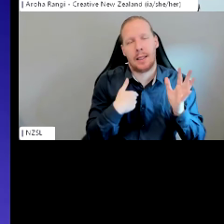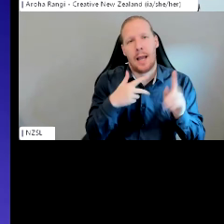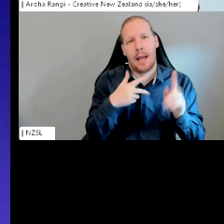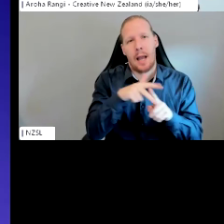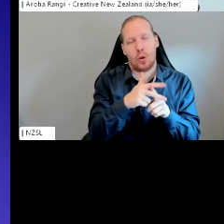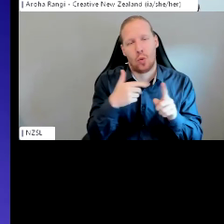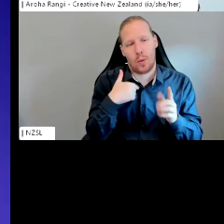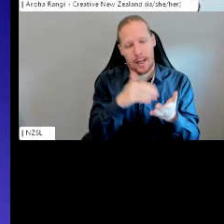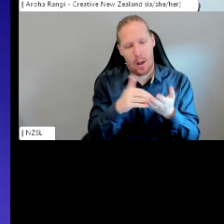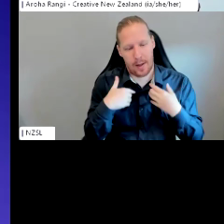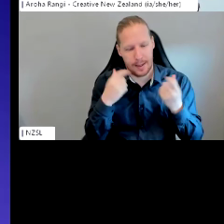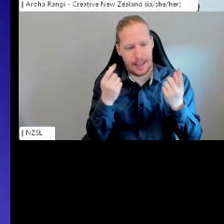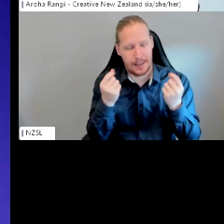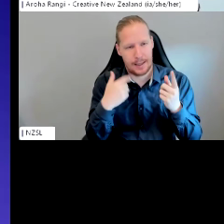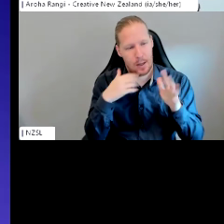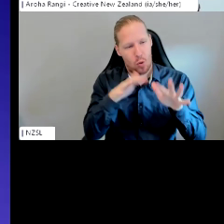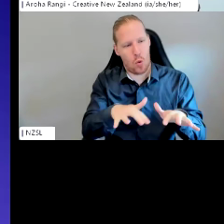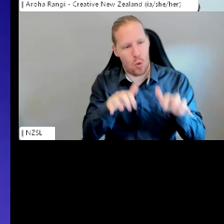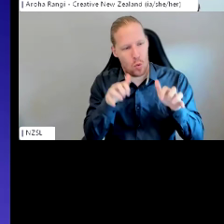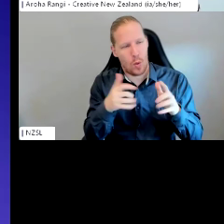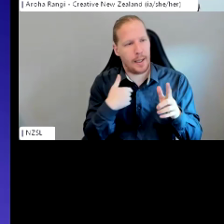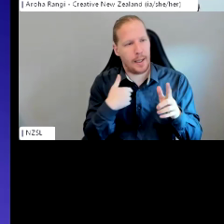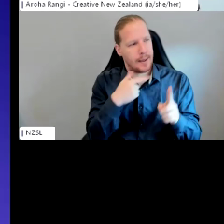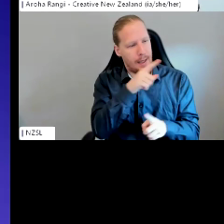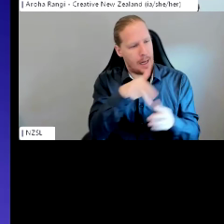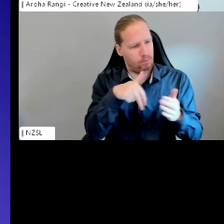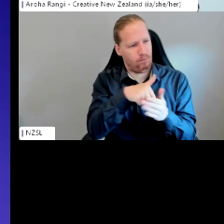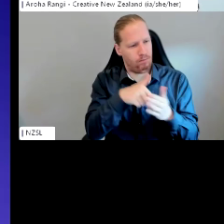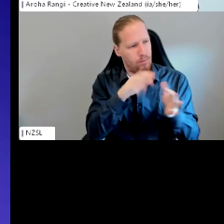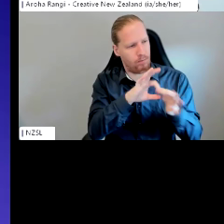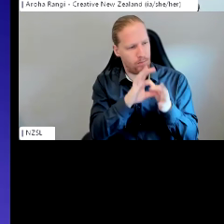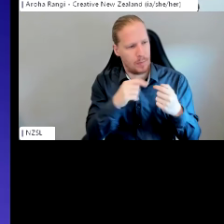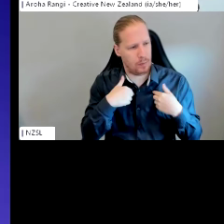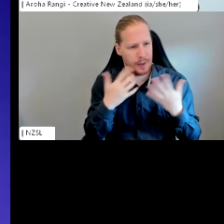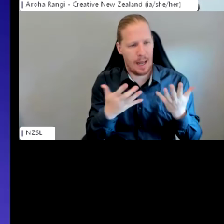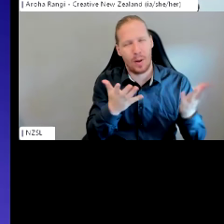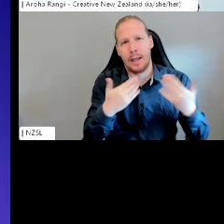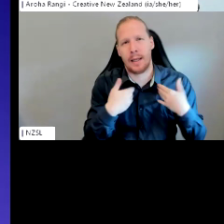to engagement. It provides insights that can inform your planning, marketing, and programming